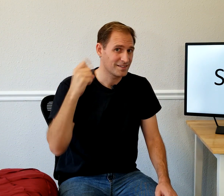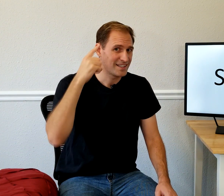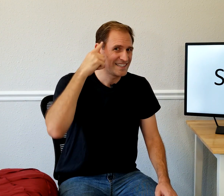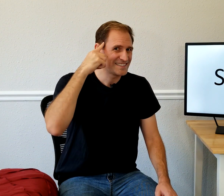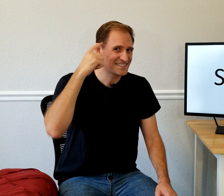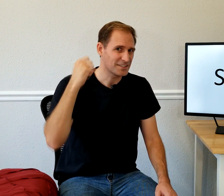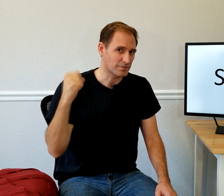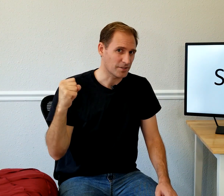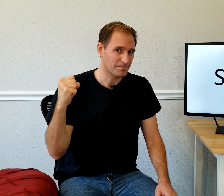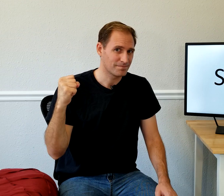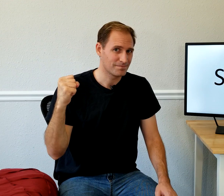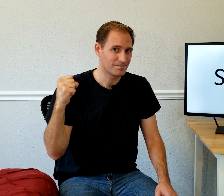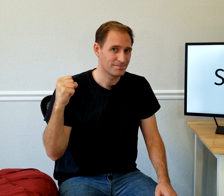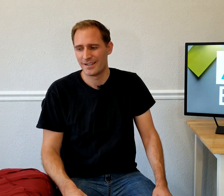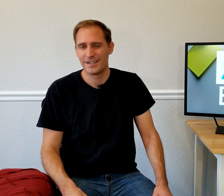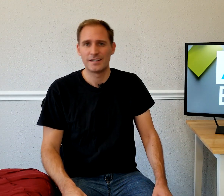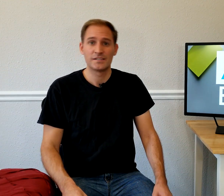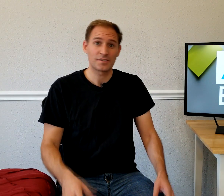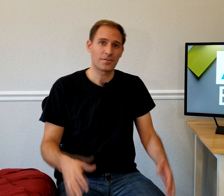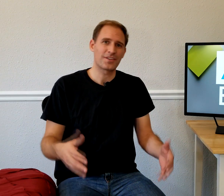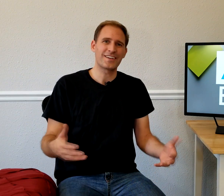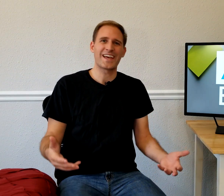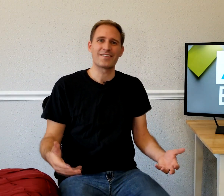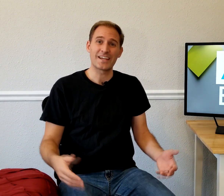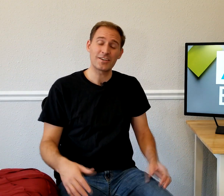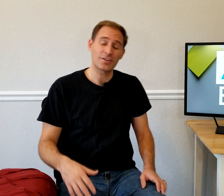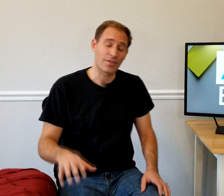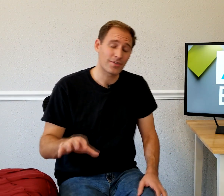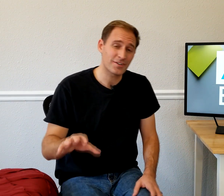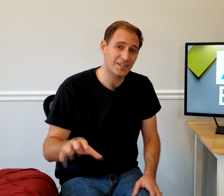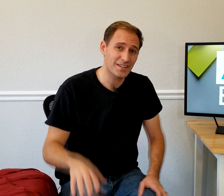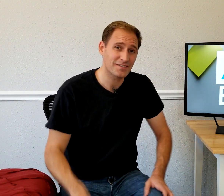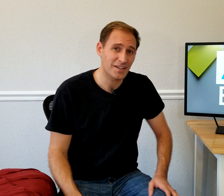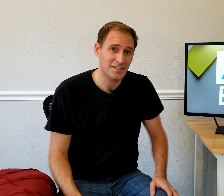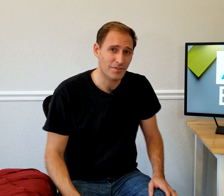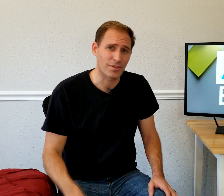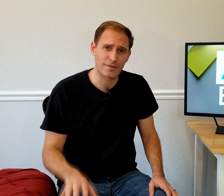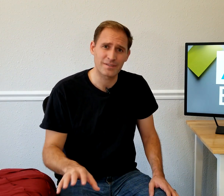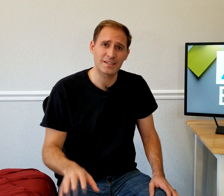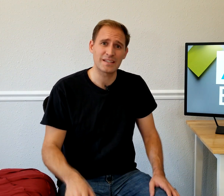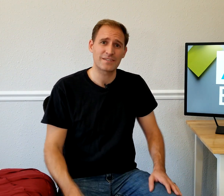silver. So there you have it now you know thirteen signs for thirteen different